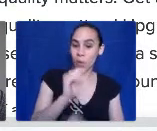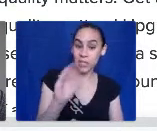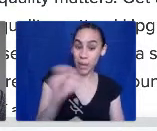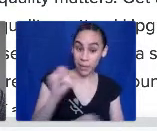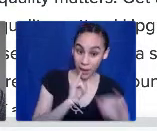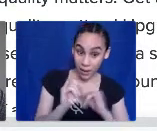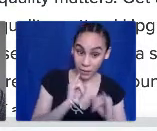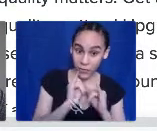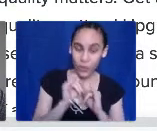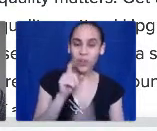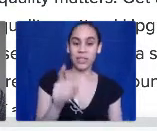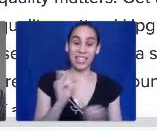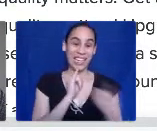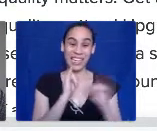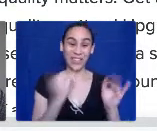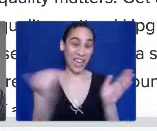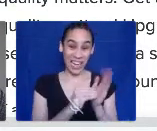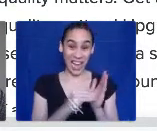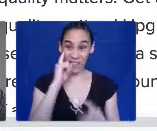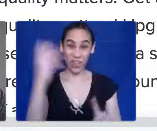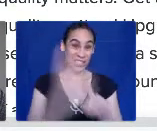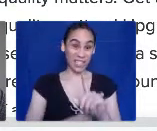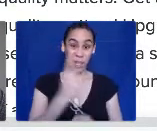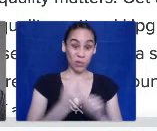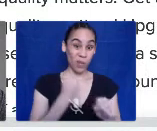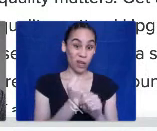they're not going to interview again for six to six months to a year right so invest in yourself